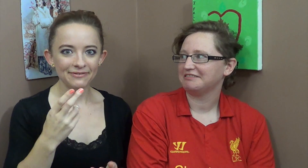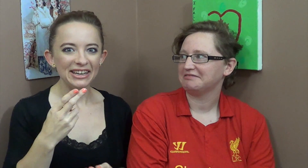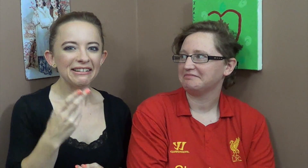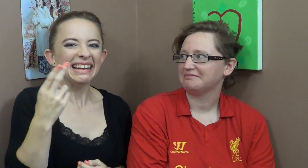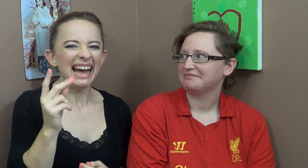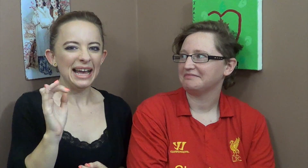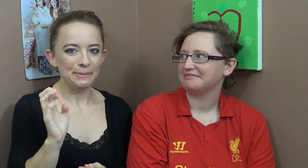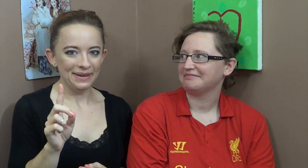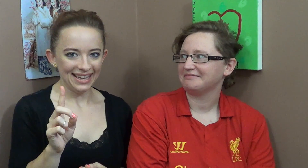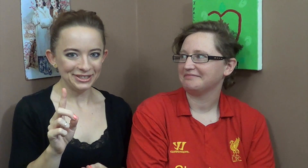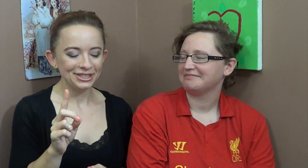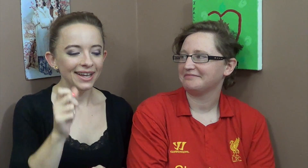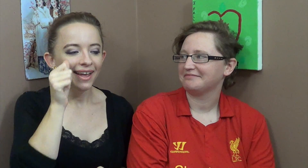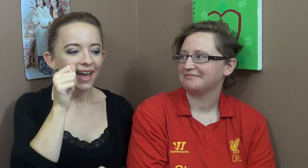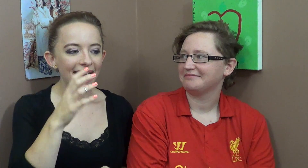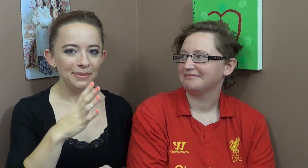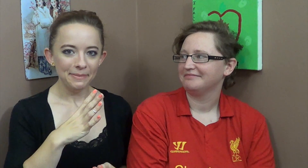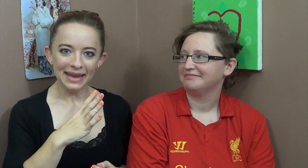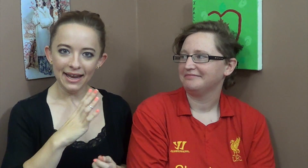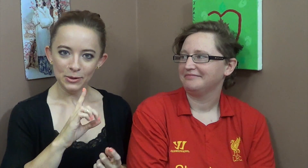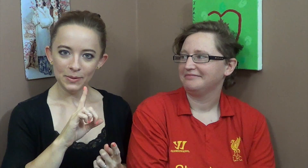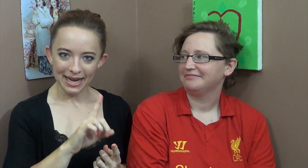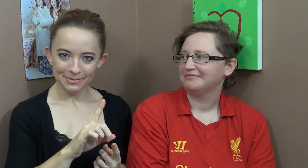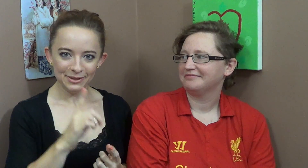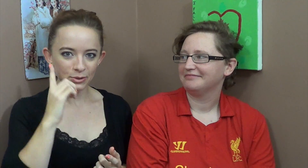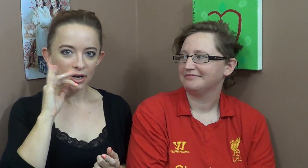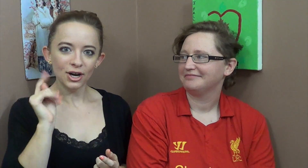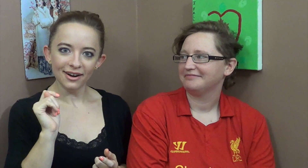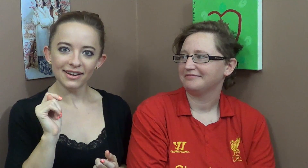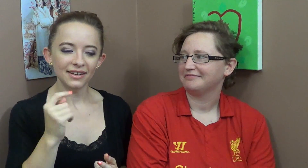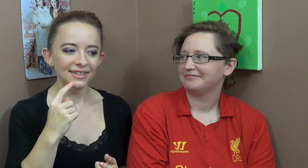screams it's very high pitched. The man that came to the door heard